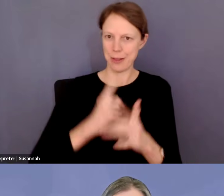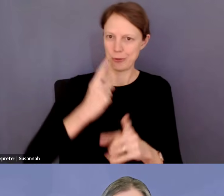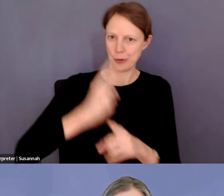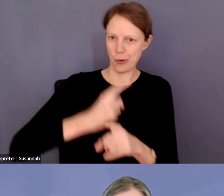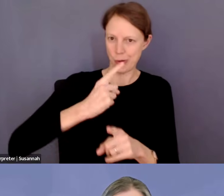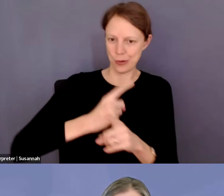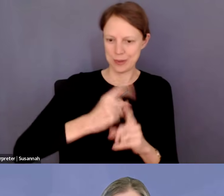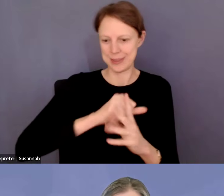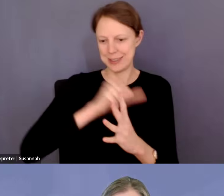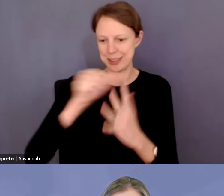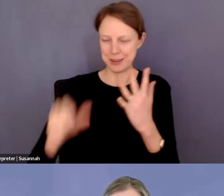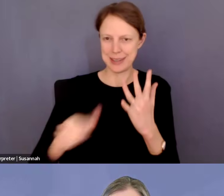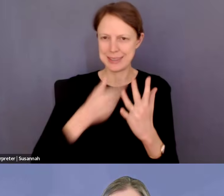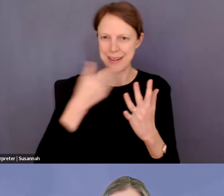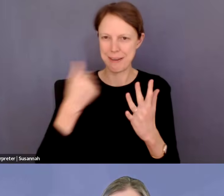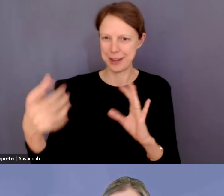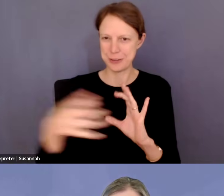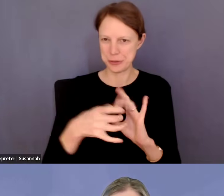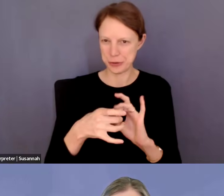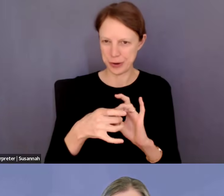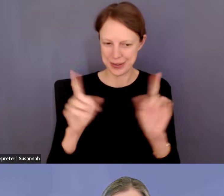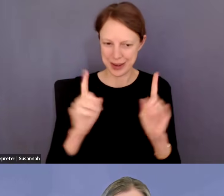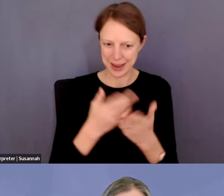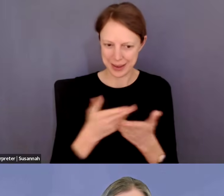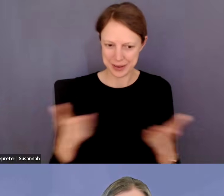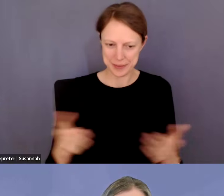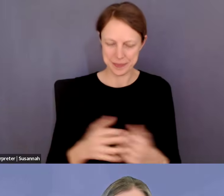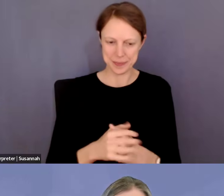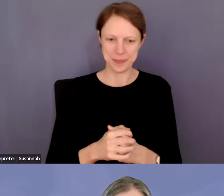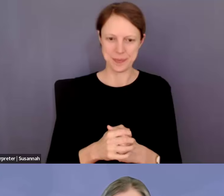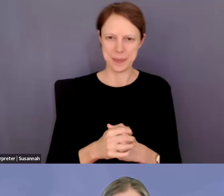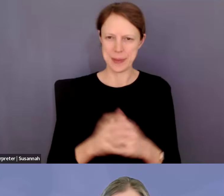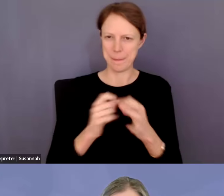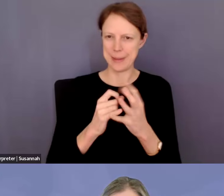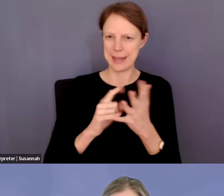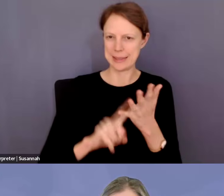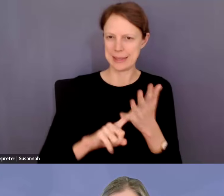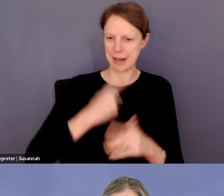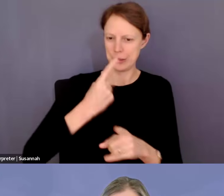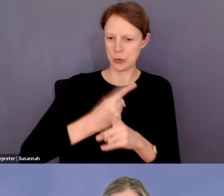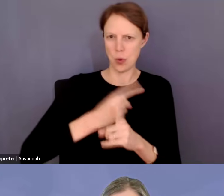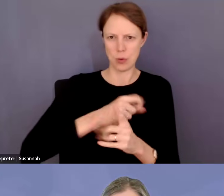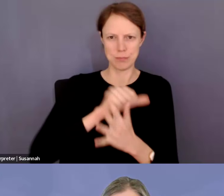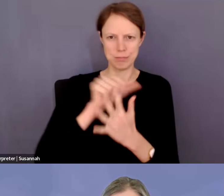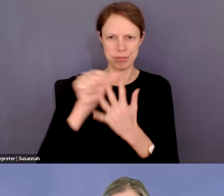you with us today. BSL Talks is a series of webinars where we tackle some is of the big